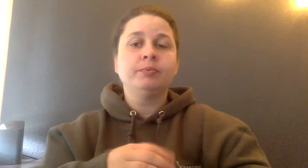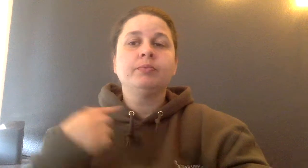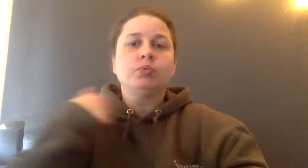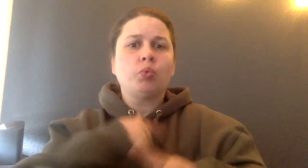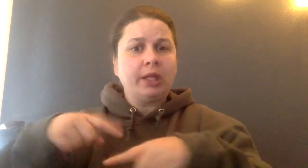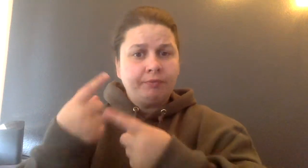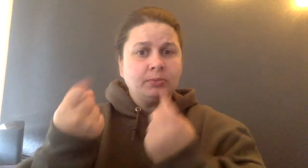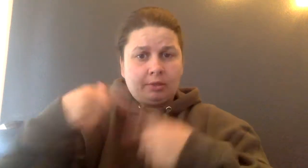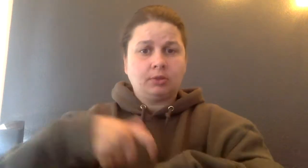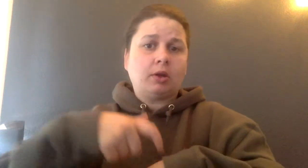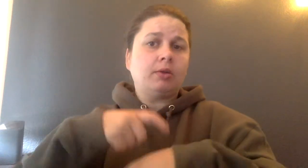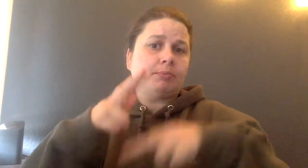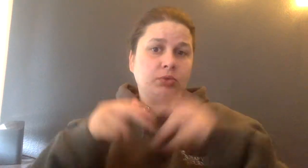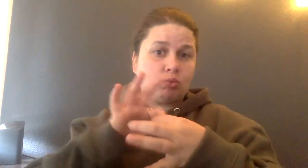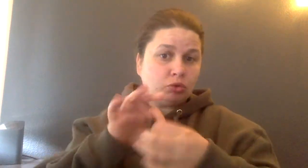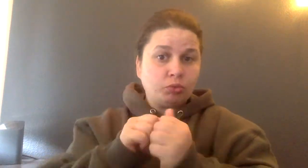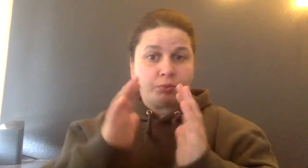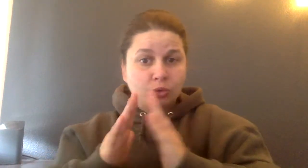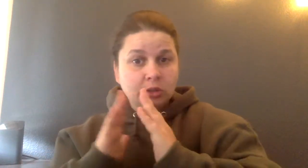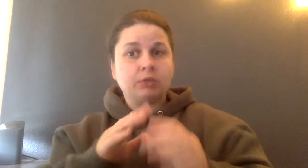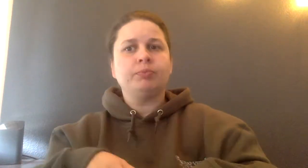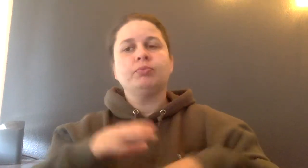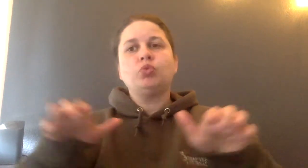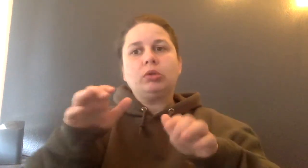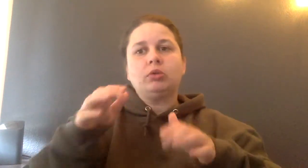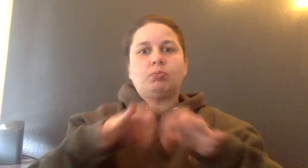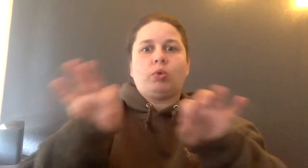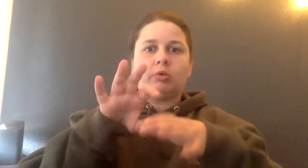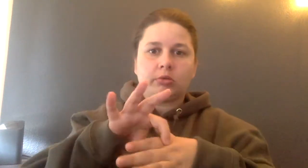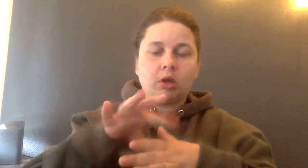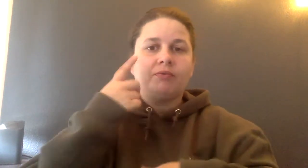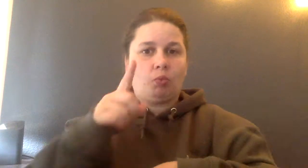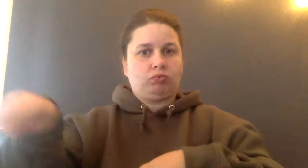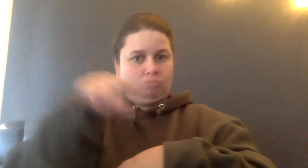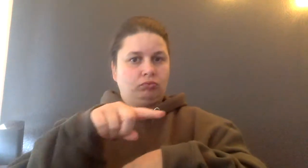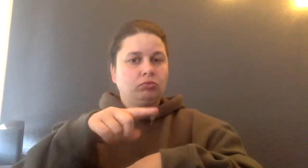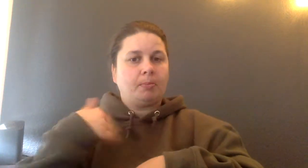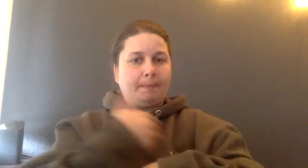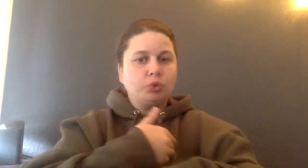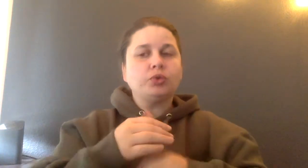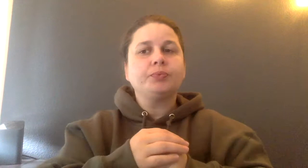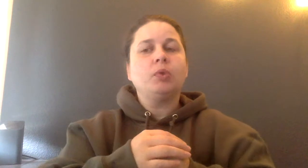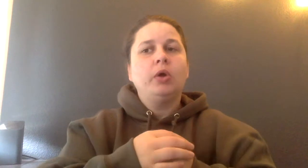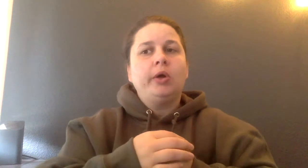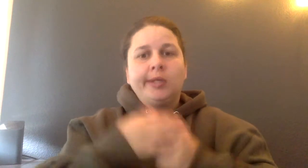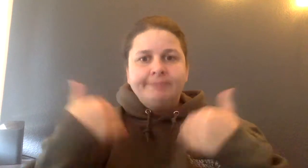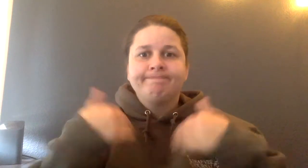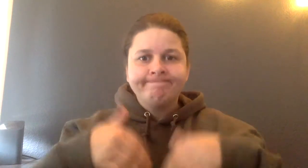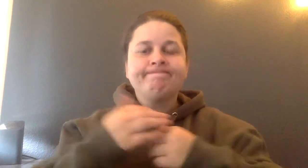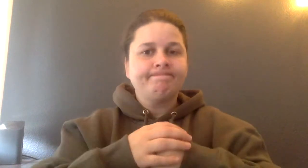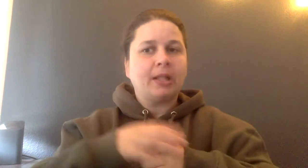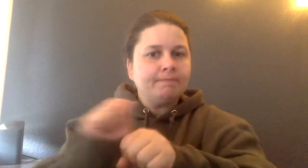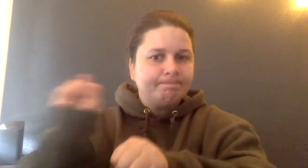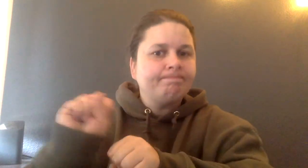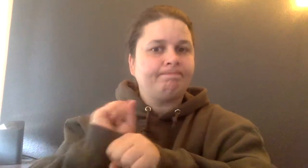We have spent that time building relationships with the community Doing important content for/with community members Wow.. It's been a lot of work.